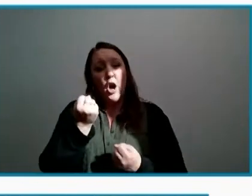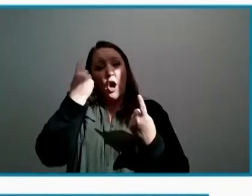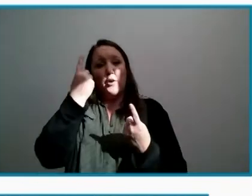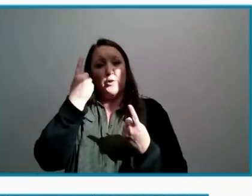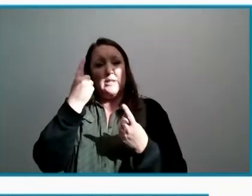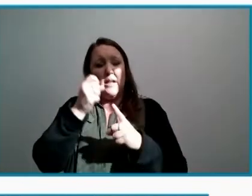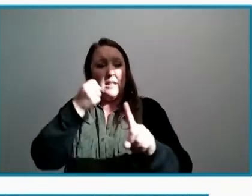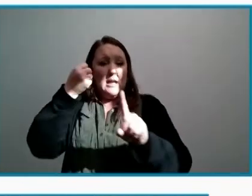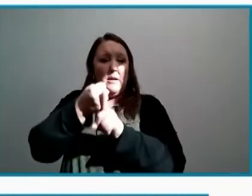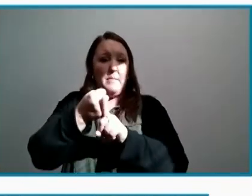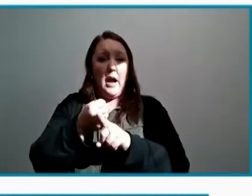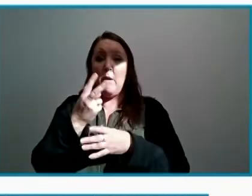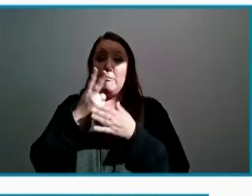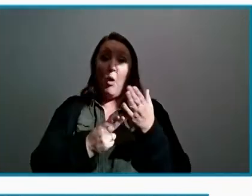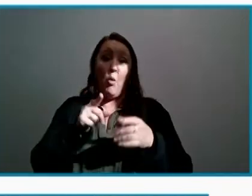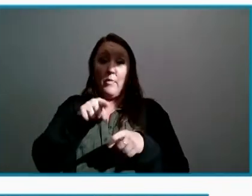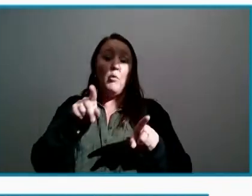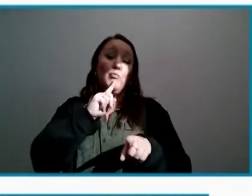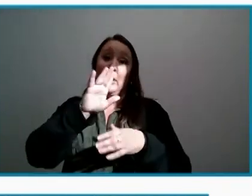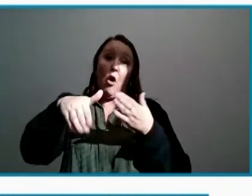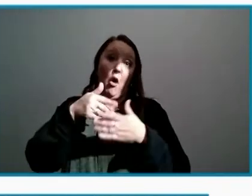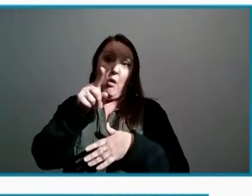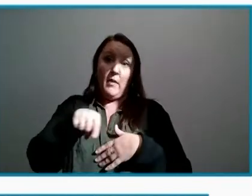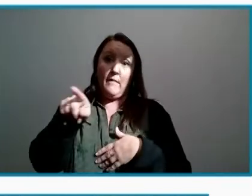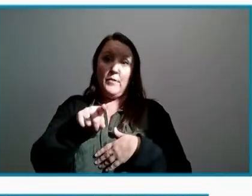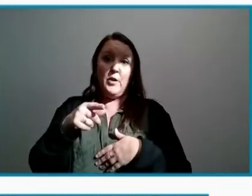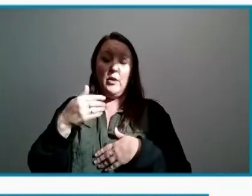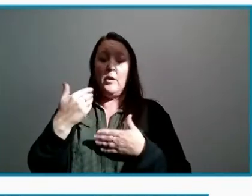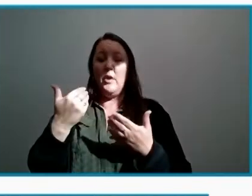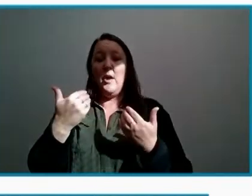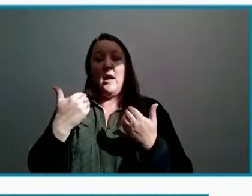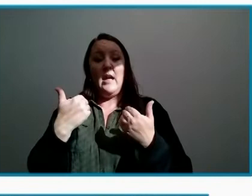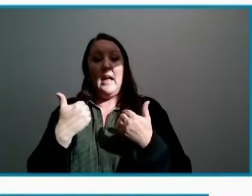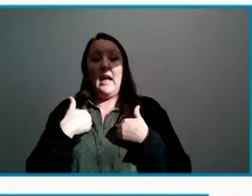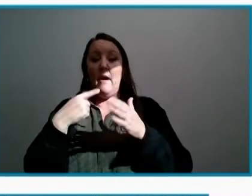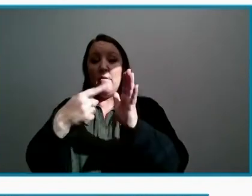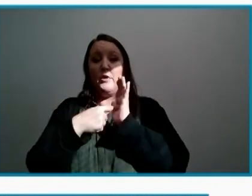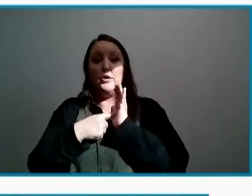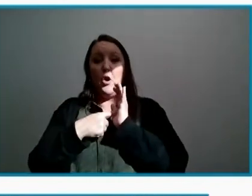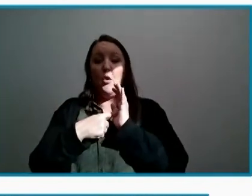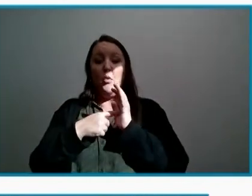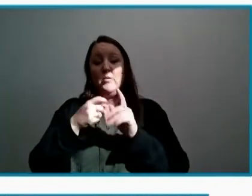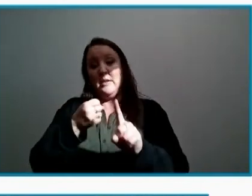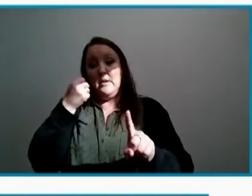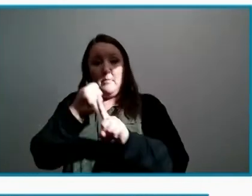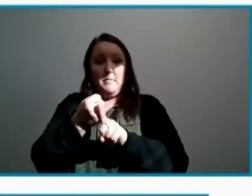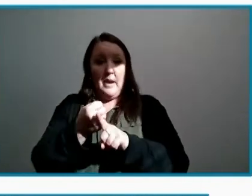all of you really have raised this idea of tangible impact. So what do you think,